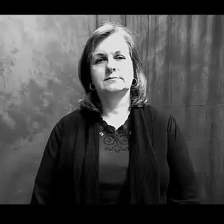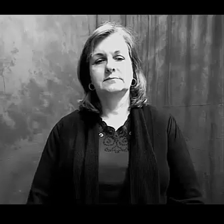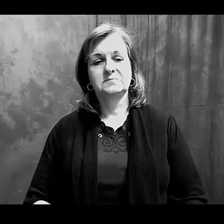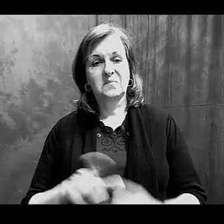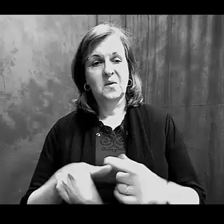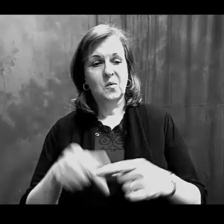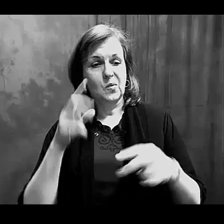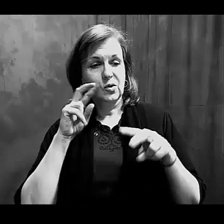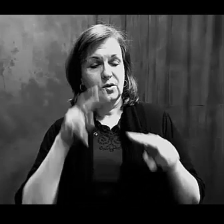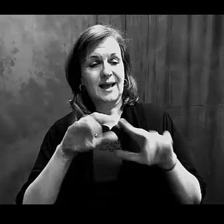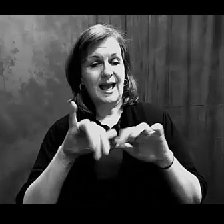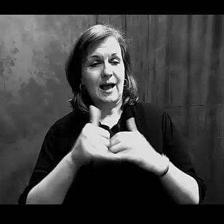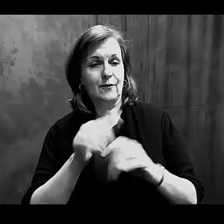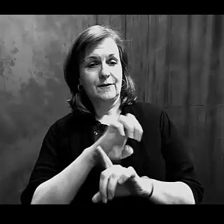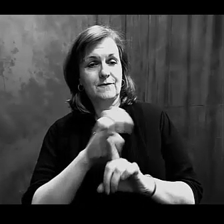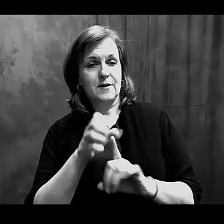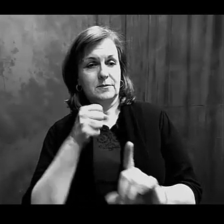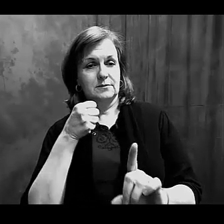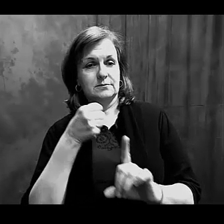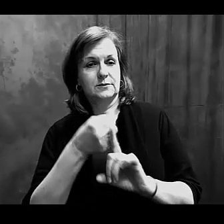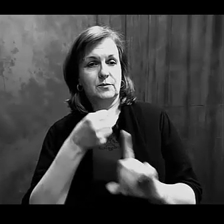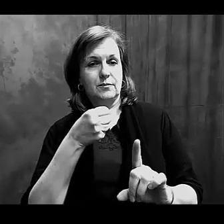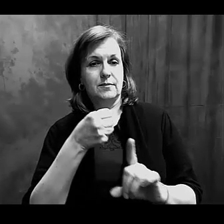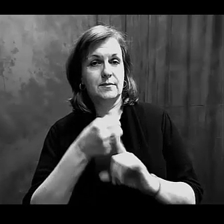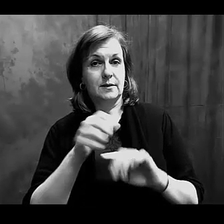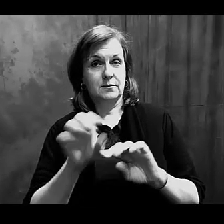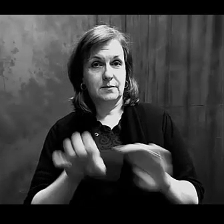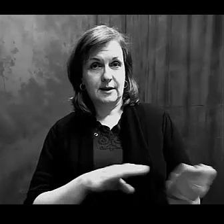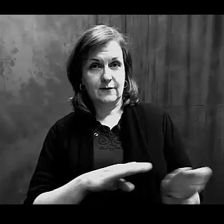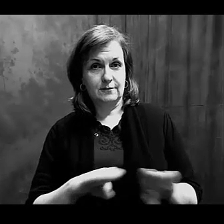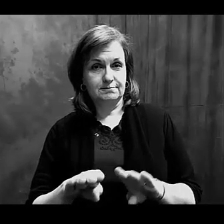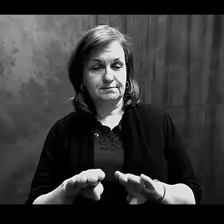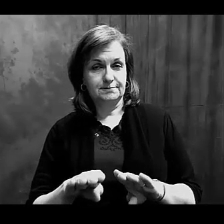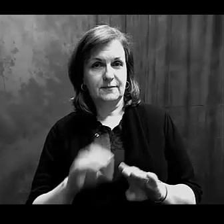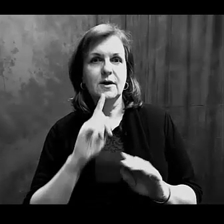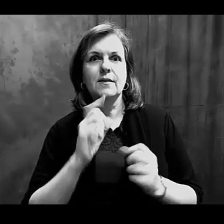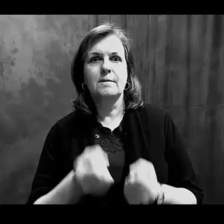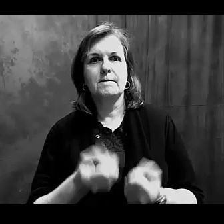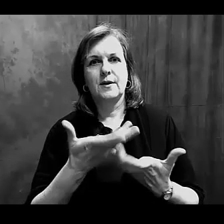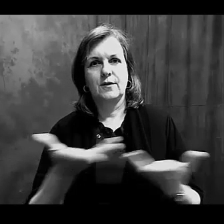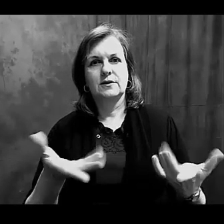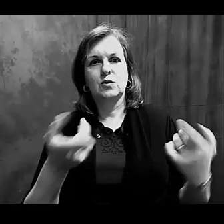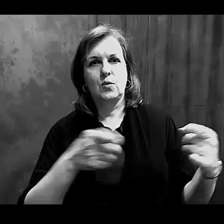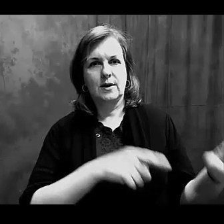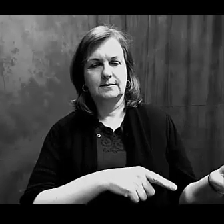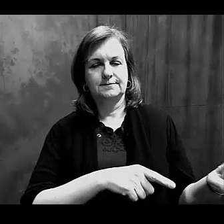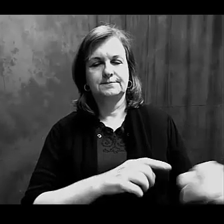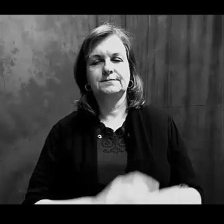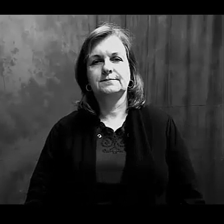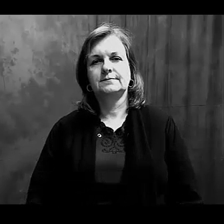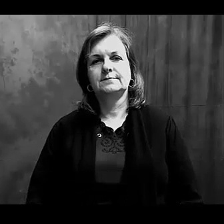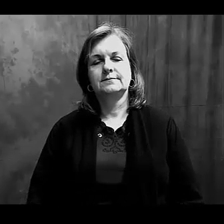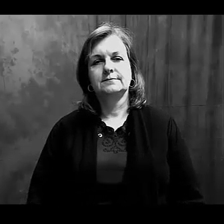So when we look at the environmental influence on behavior